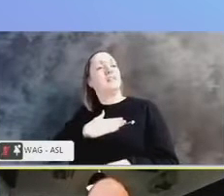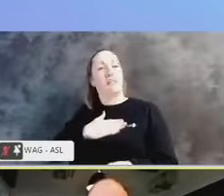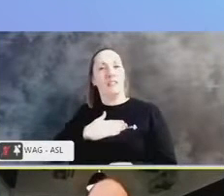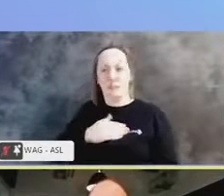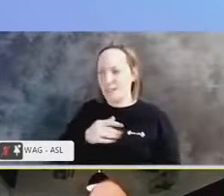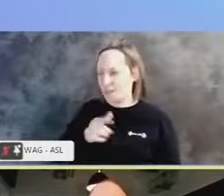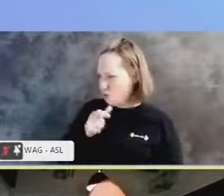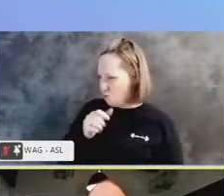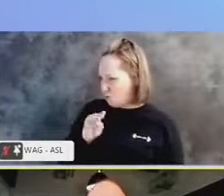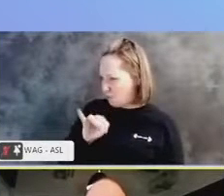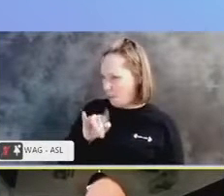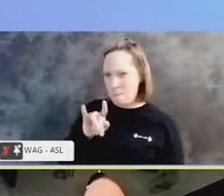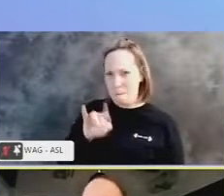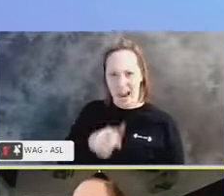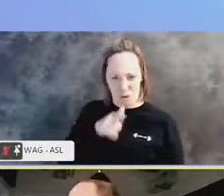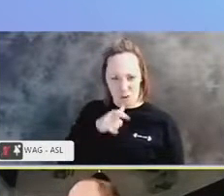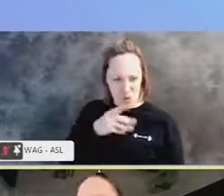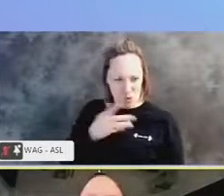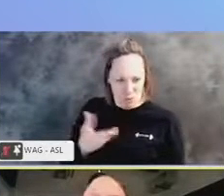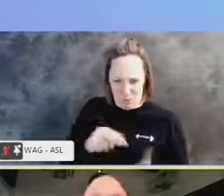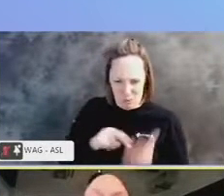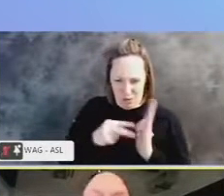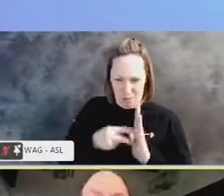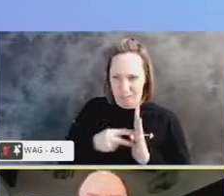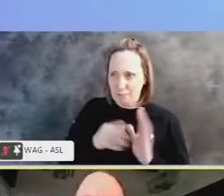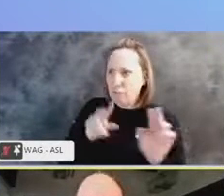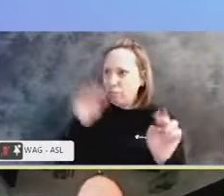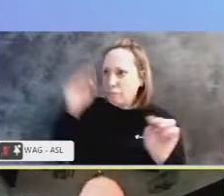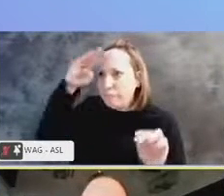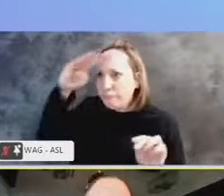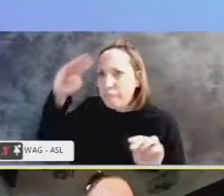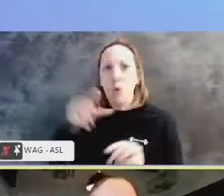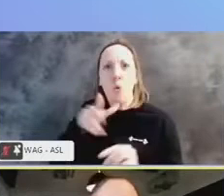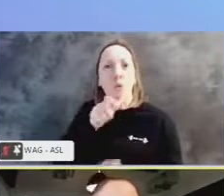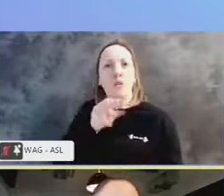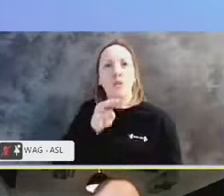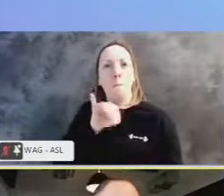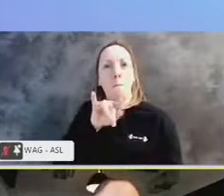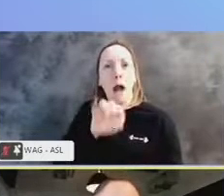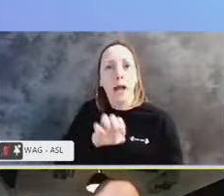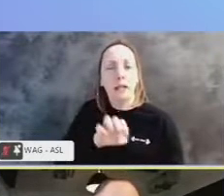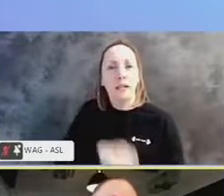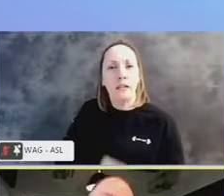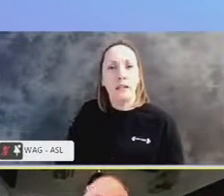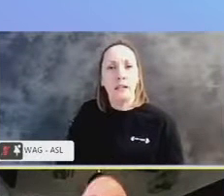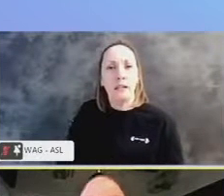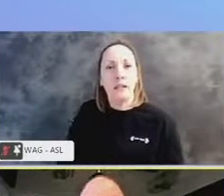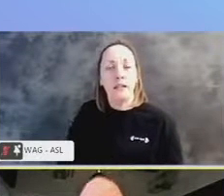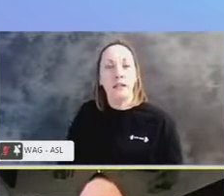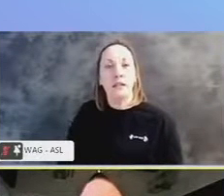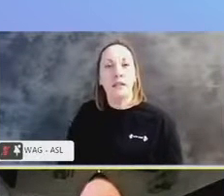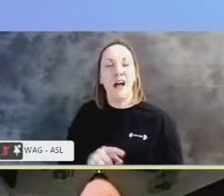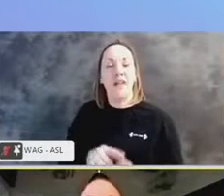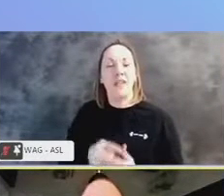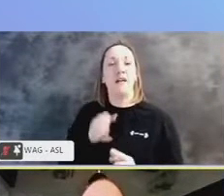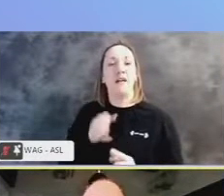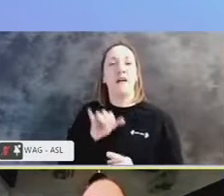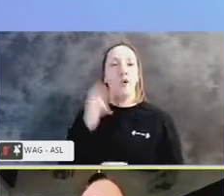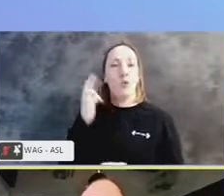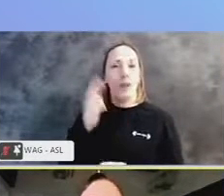someone in the back of the room just saying, mike mike, please period who the hell is mike?